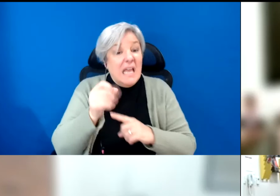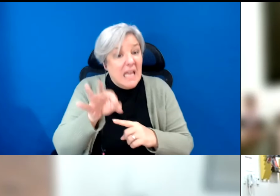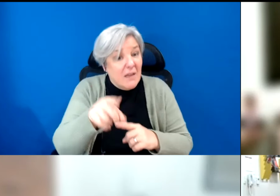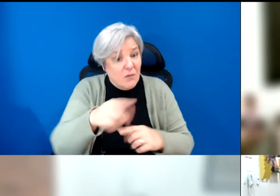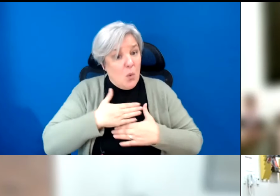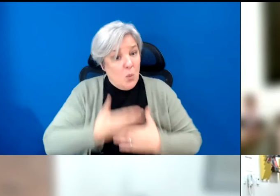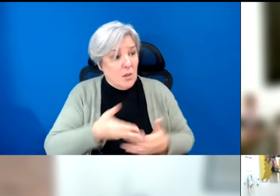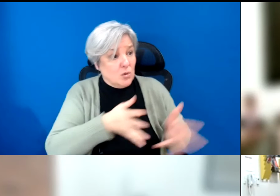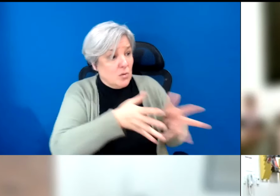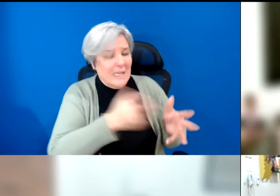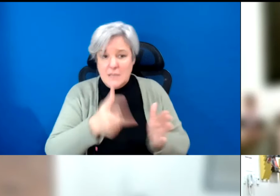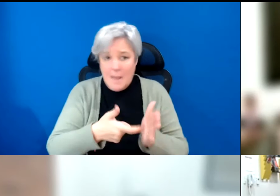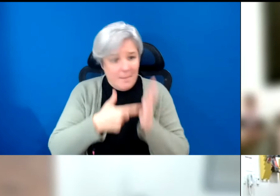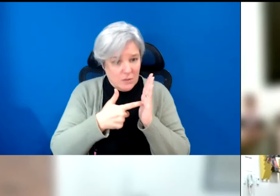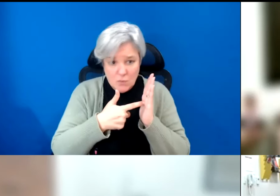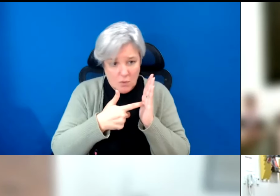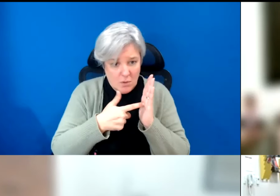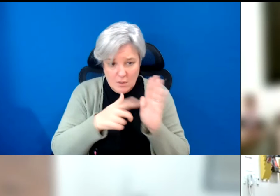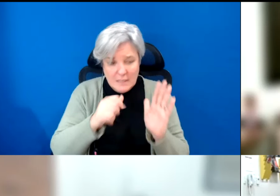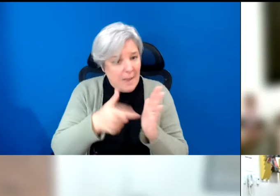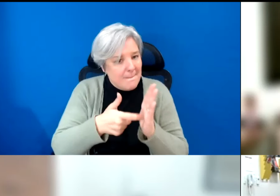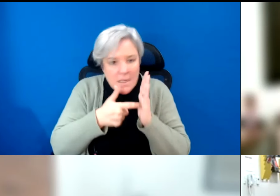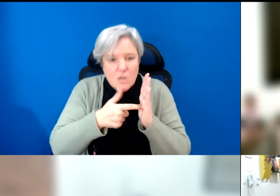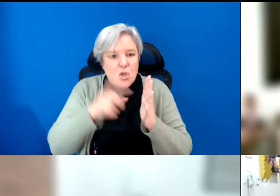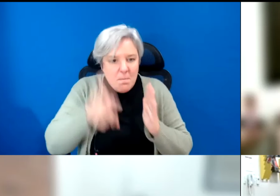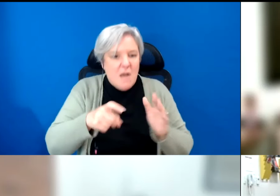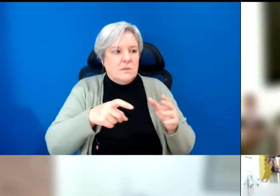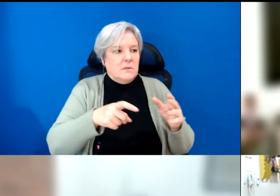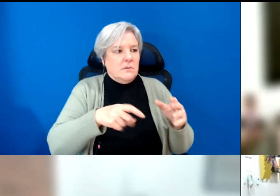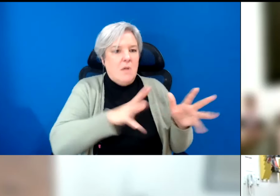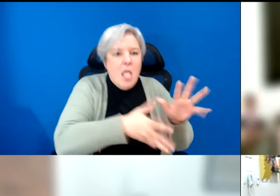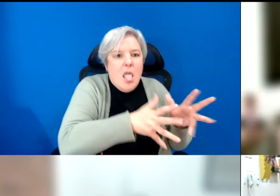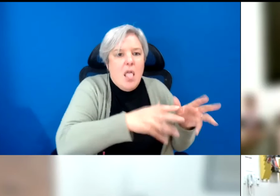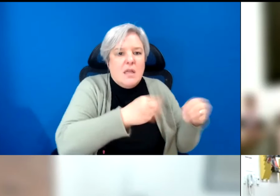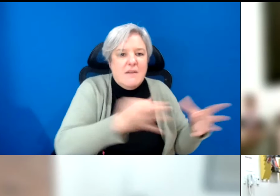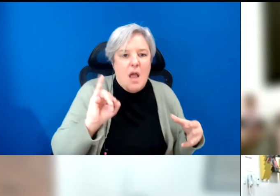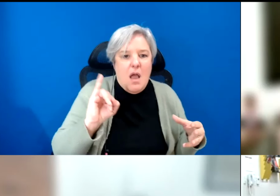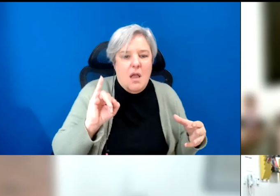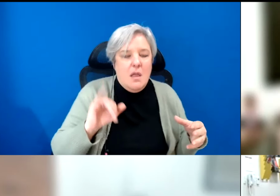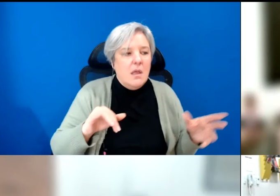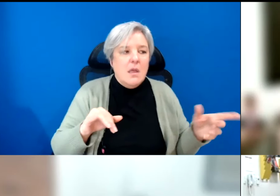It's not mandatory. And then also the deadline dates is also up to you.